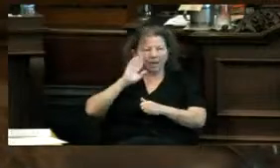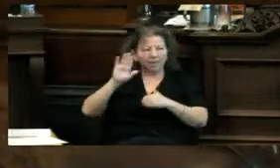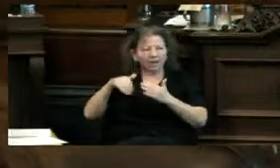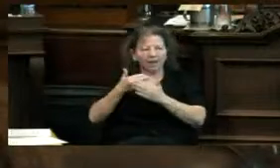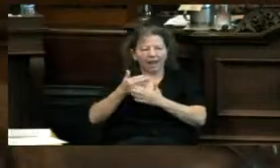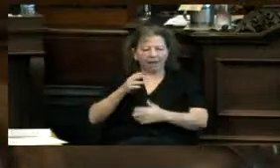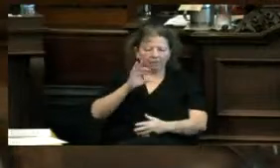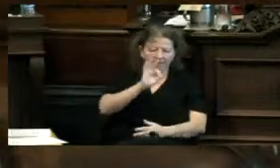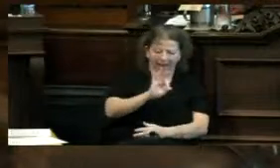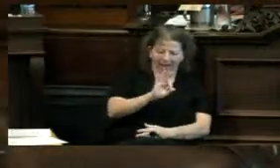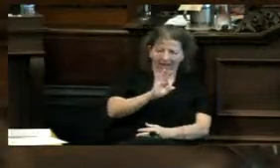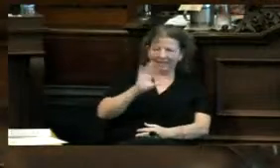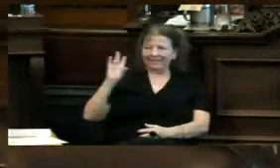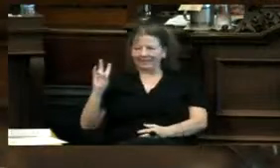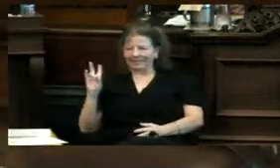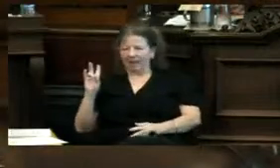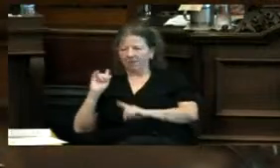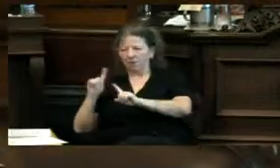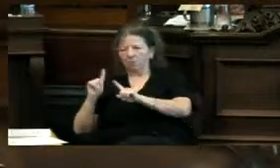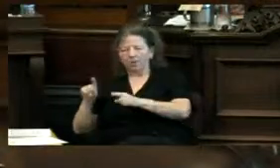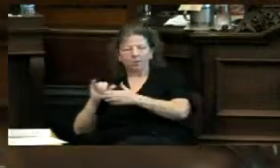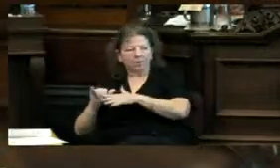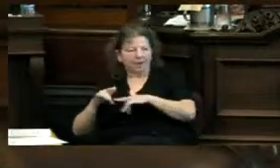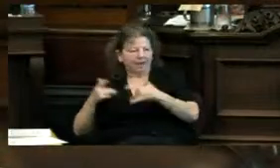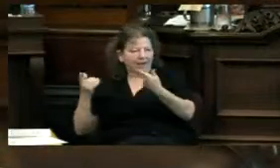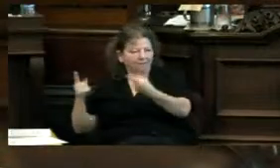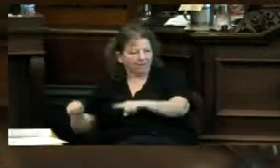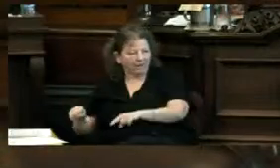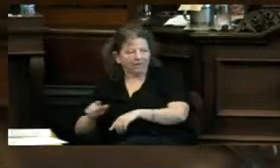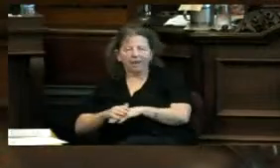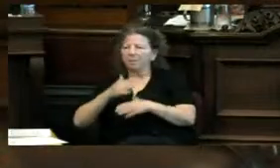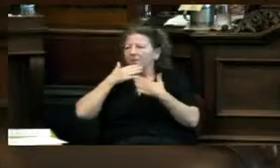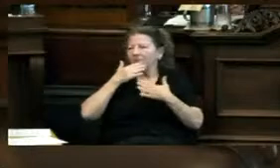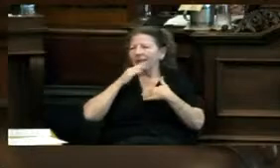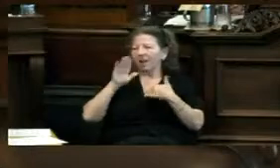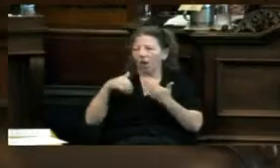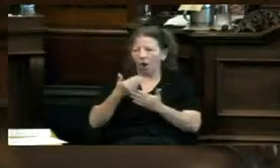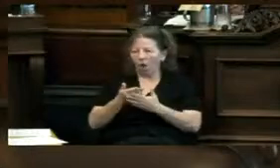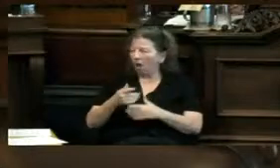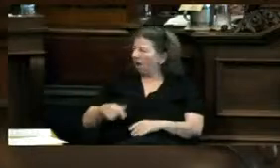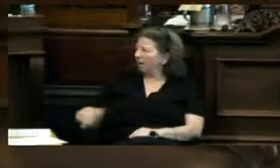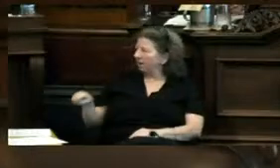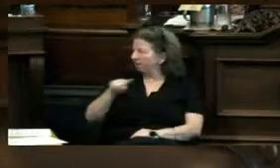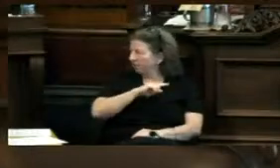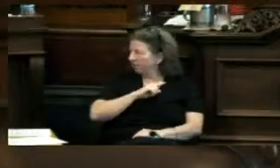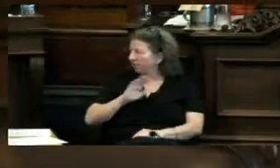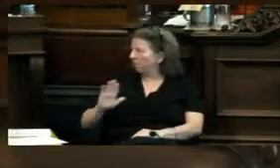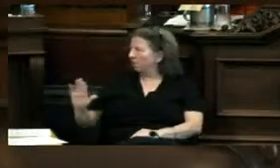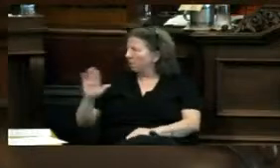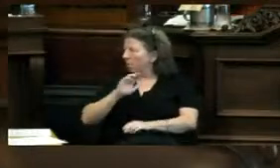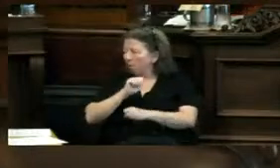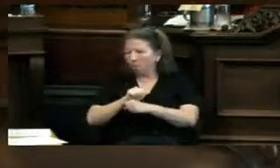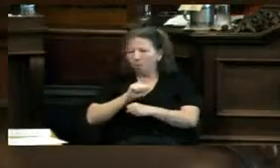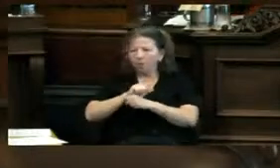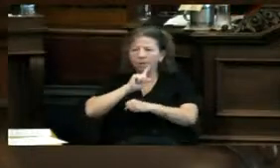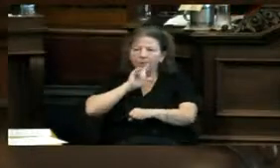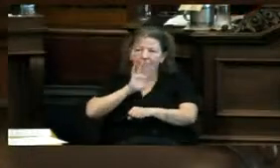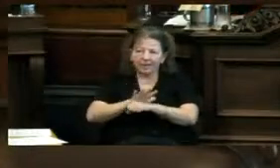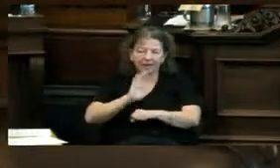and supported. And thank you, City Council, for all your support. Hats off to every last one of you. I think we had seven